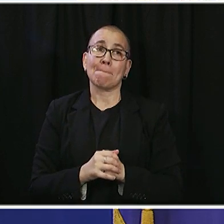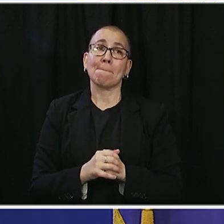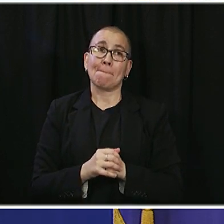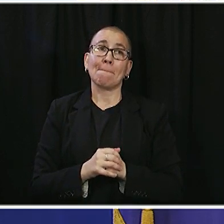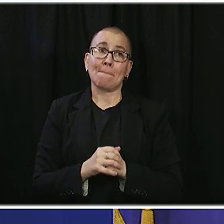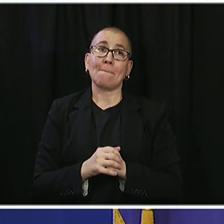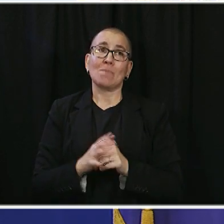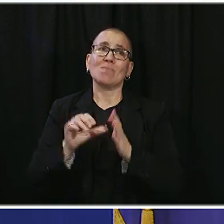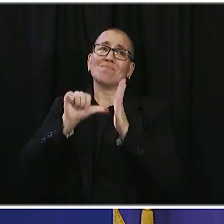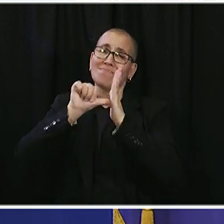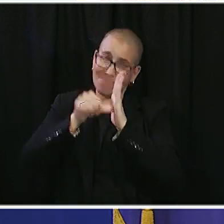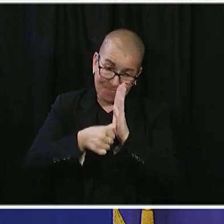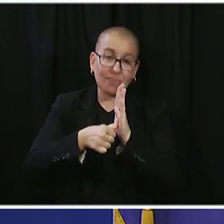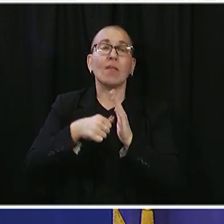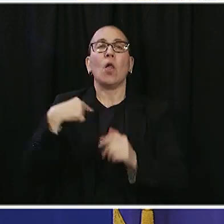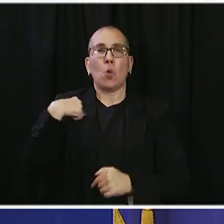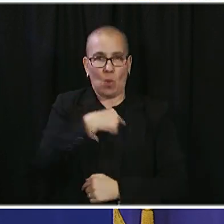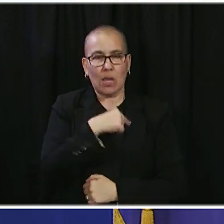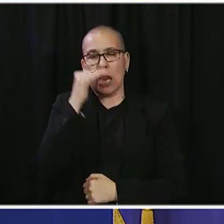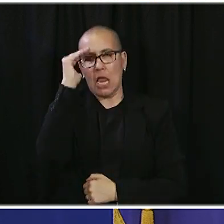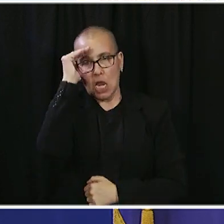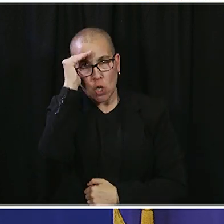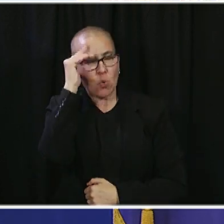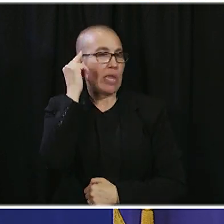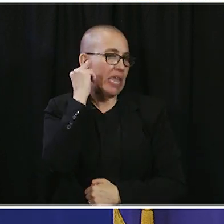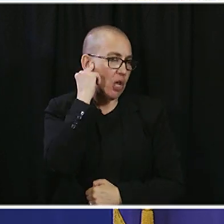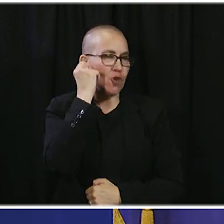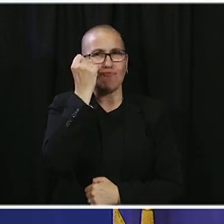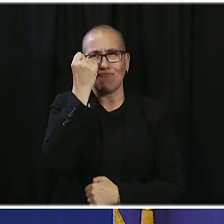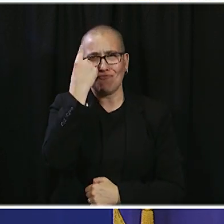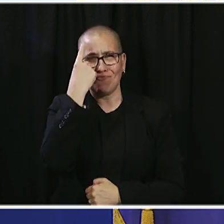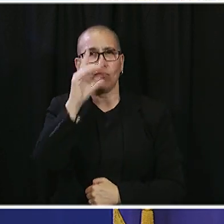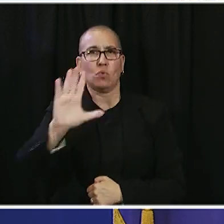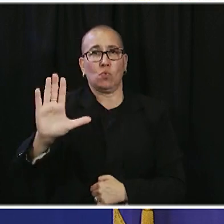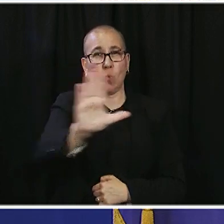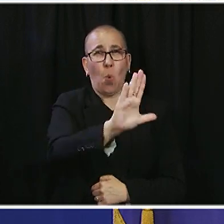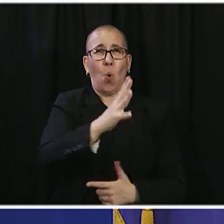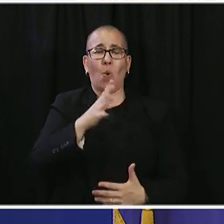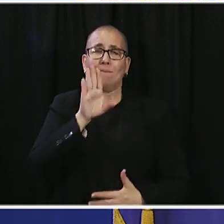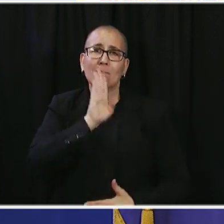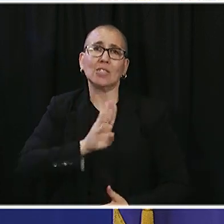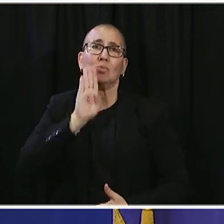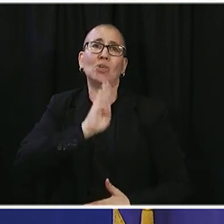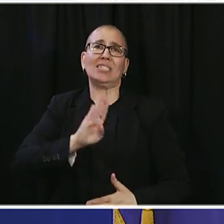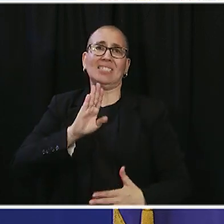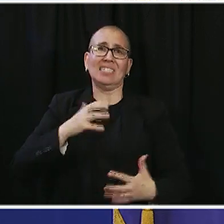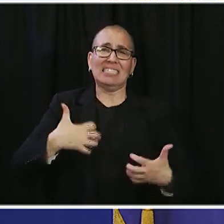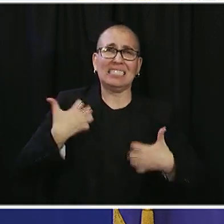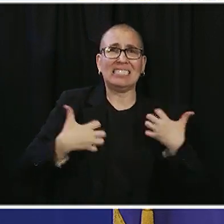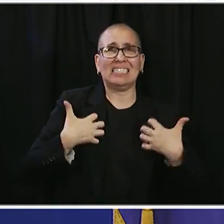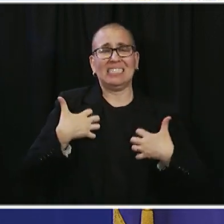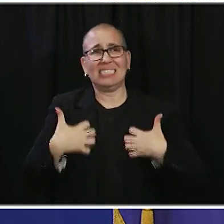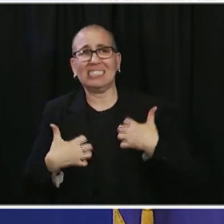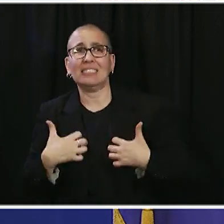OF US. IT MEANS AGAIN, I CAN'T STRESS THIS ENOUGH, I GET IT, I GET THE FRUSTRATION OF PEOPLE THINKING